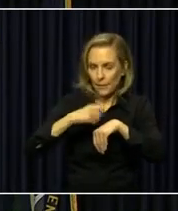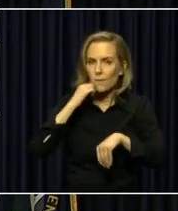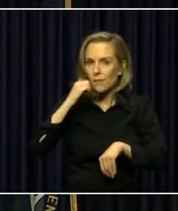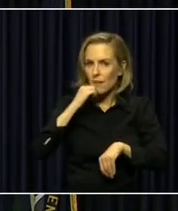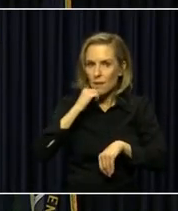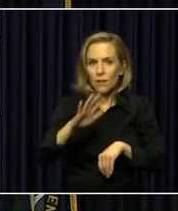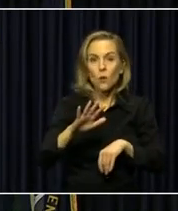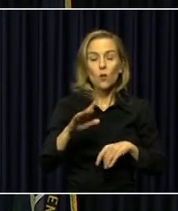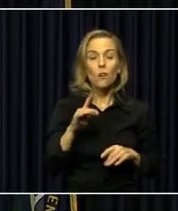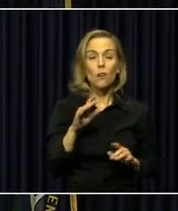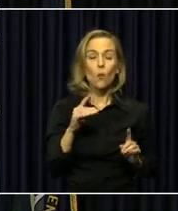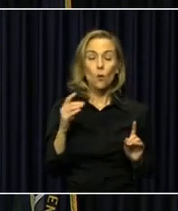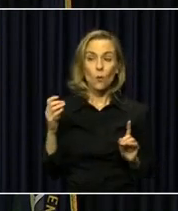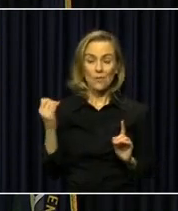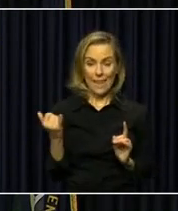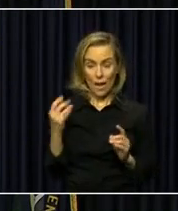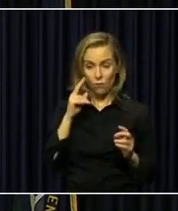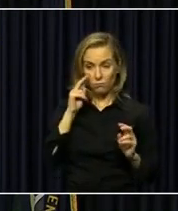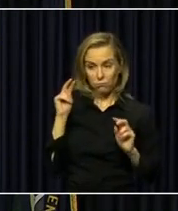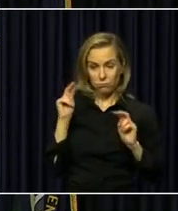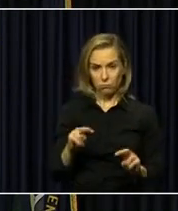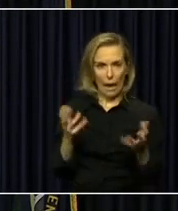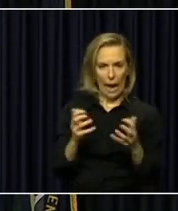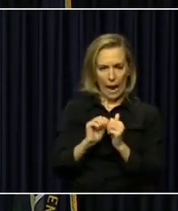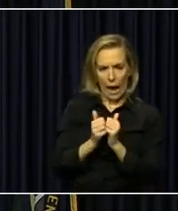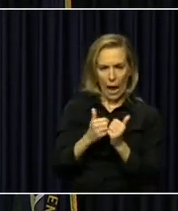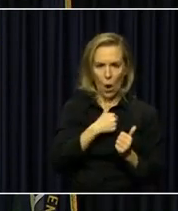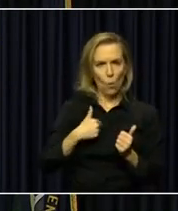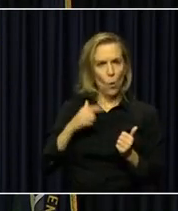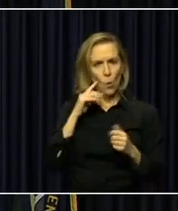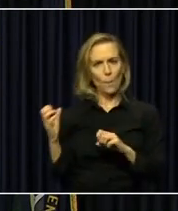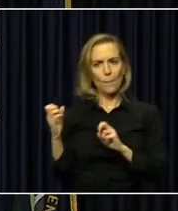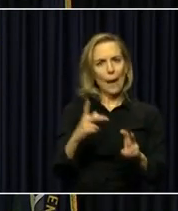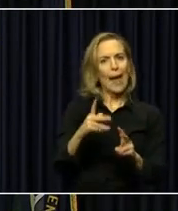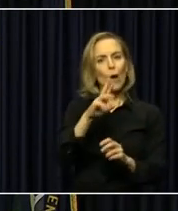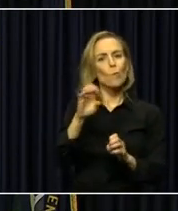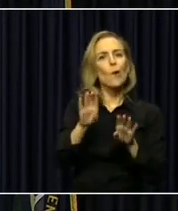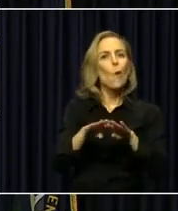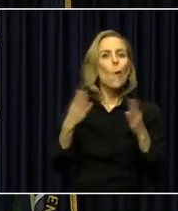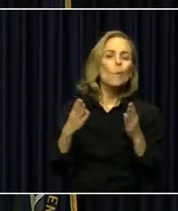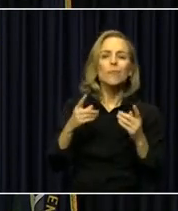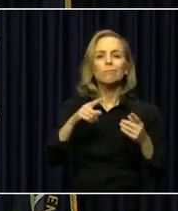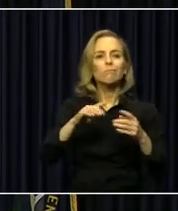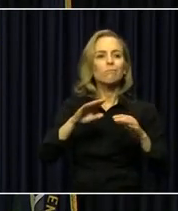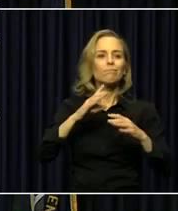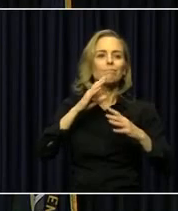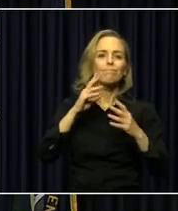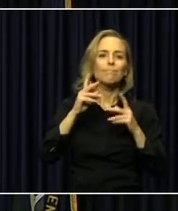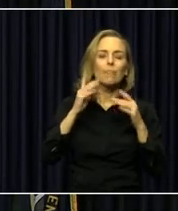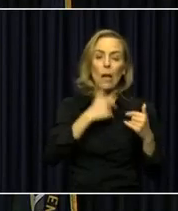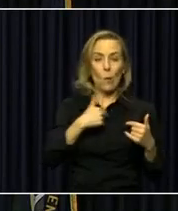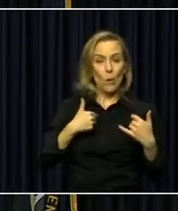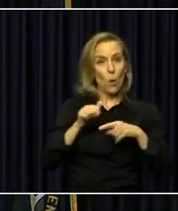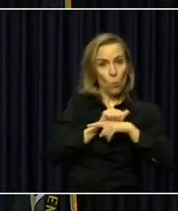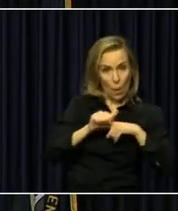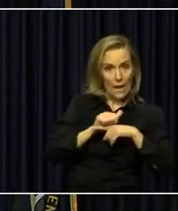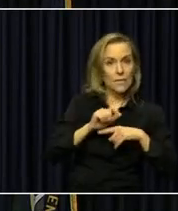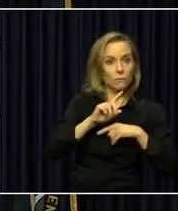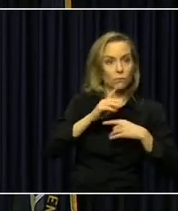SO LET'S SEE A LITTLE BIT OF WHAT WE HAVE UNDER TEAM KENTUCKY, TOGETHERKY, PATRIOT